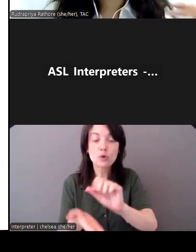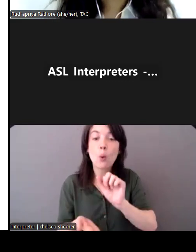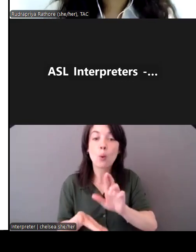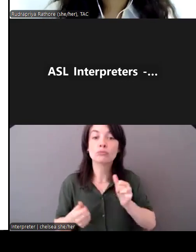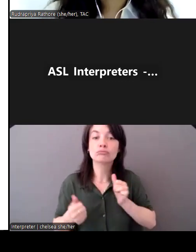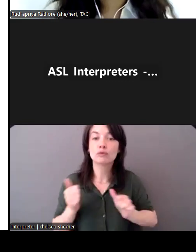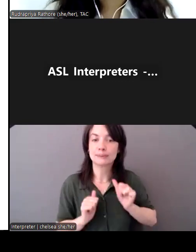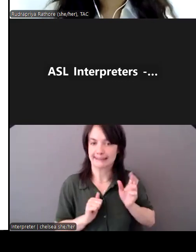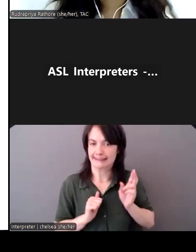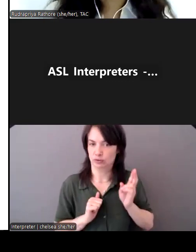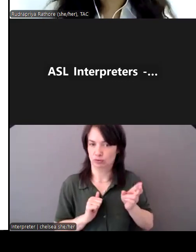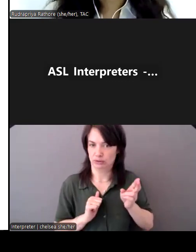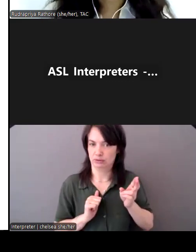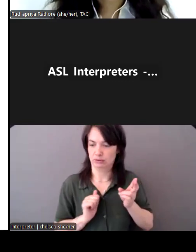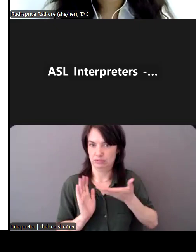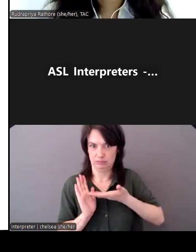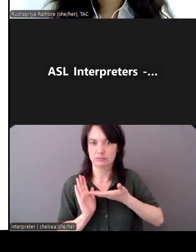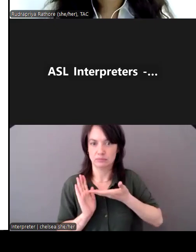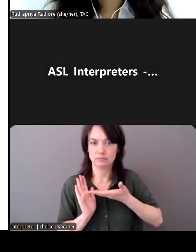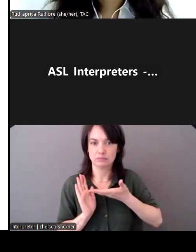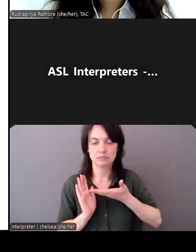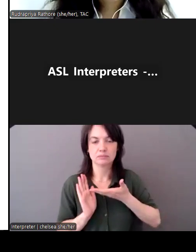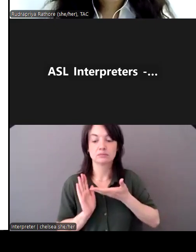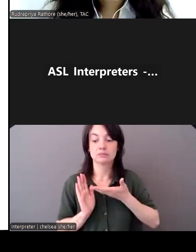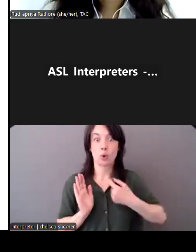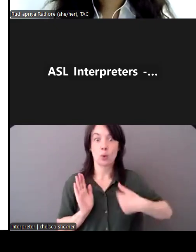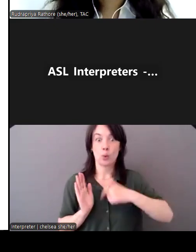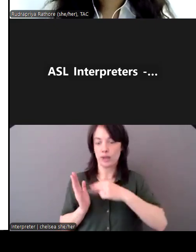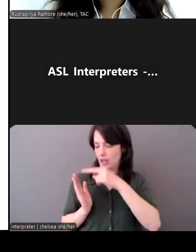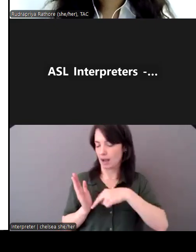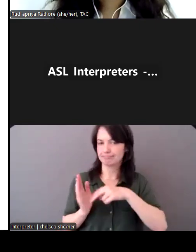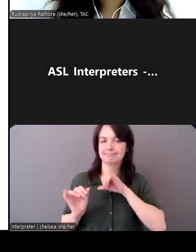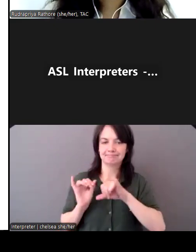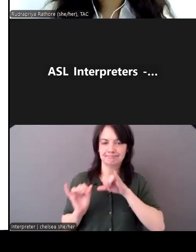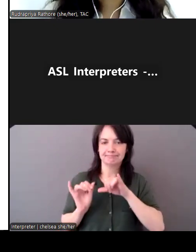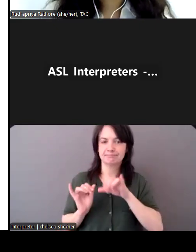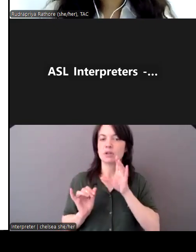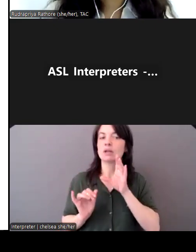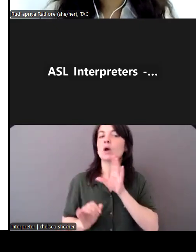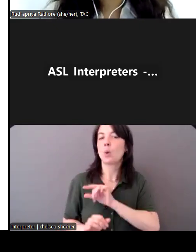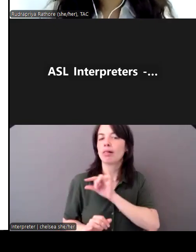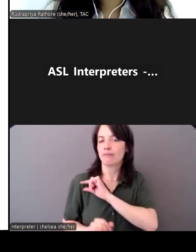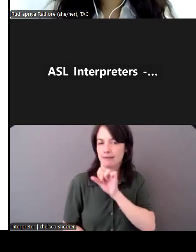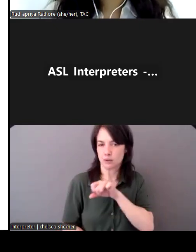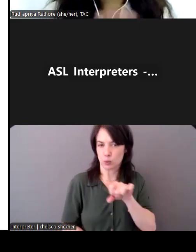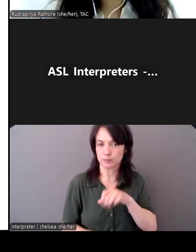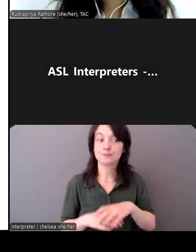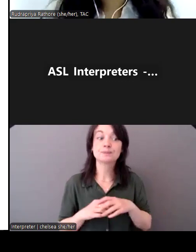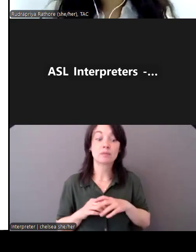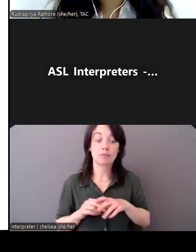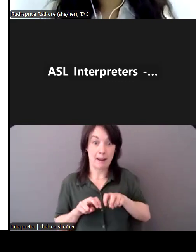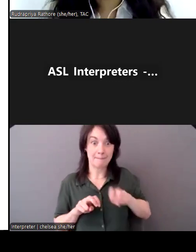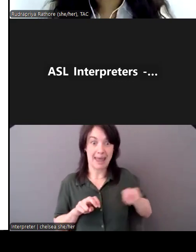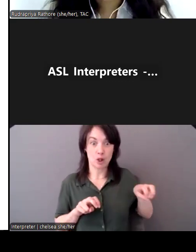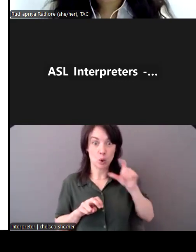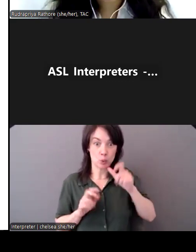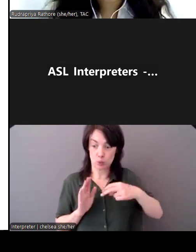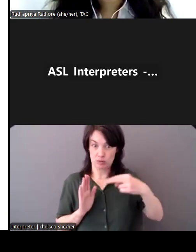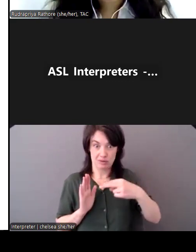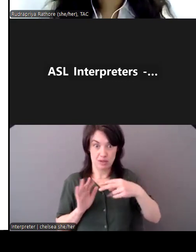used to establish your eligibility um assessors on the panel will not see your literary CV it's